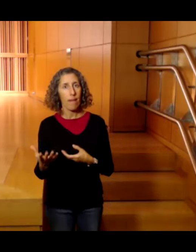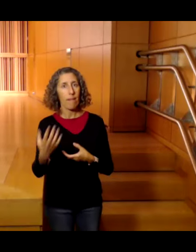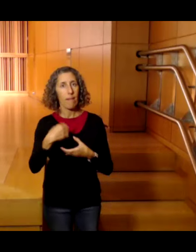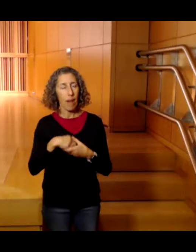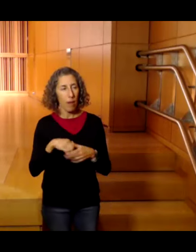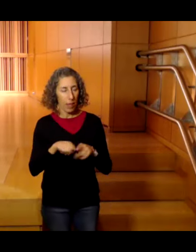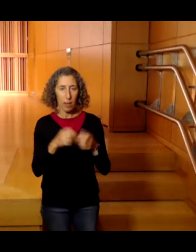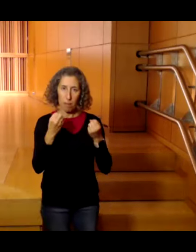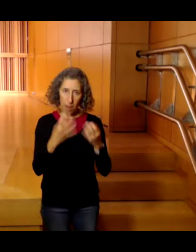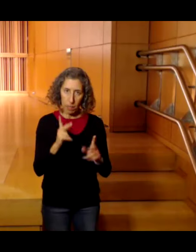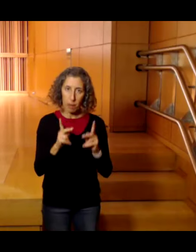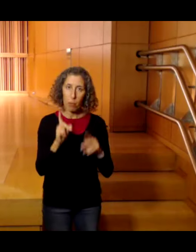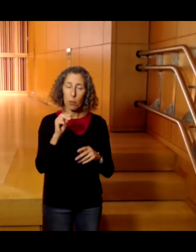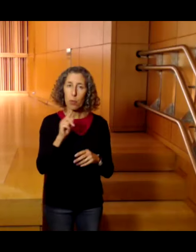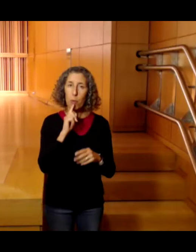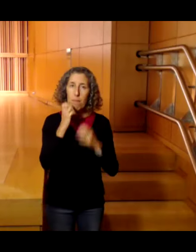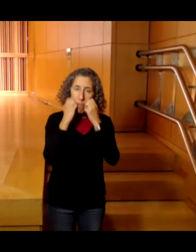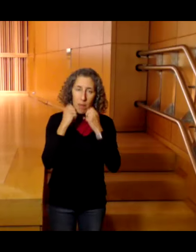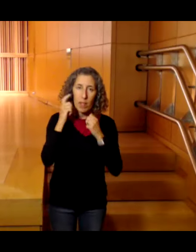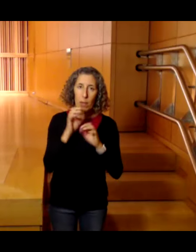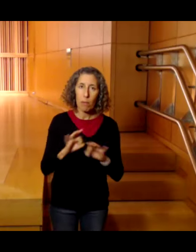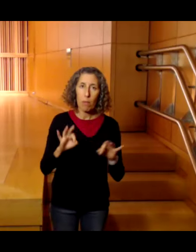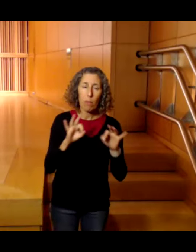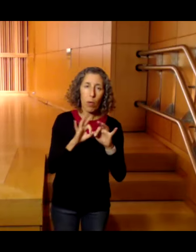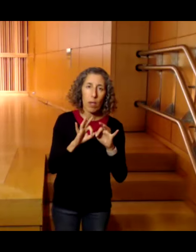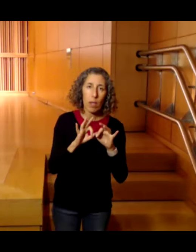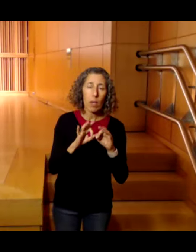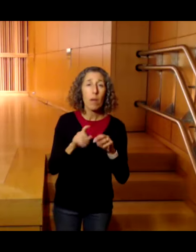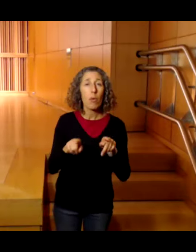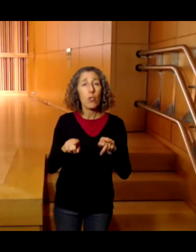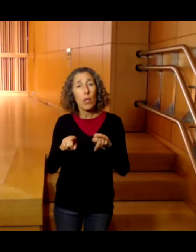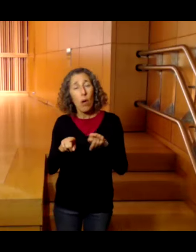privilege, excuse me, the forms of erotic and sexual ritual.